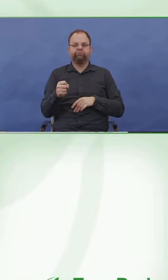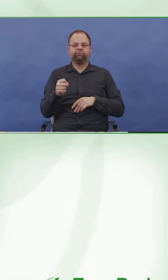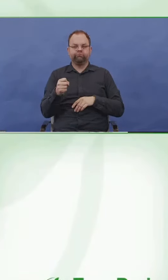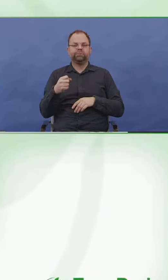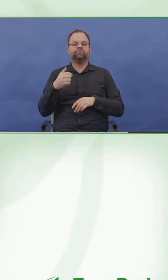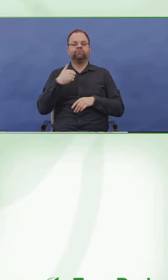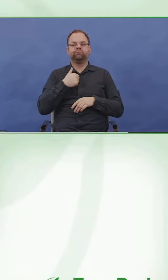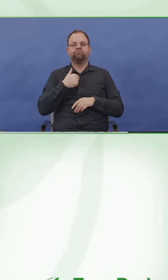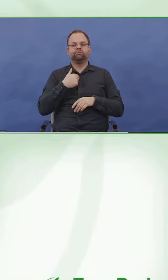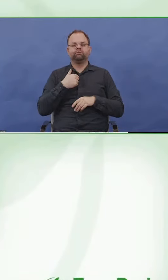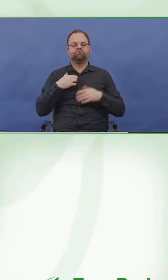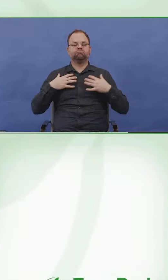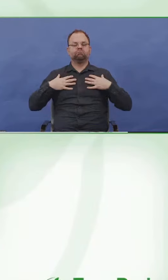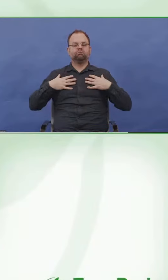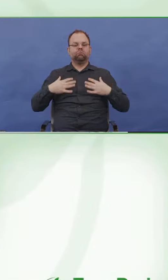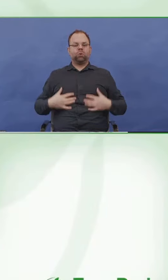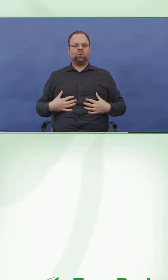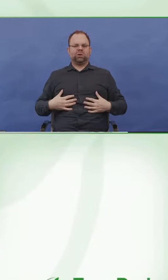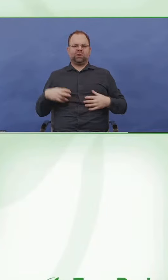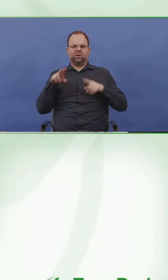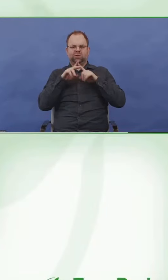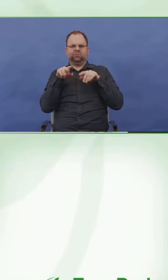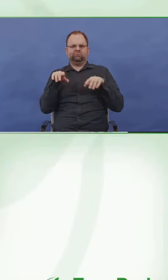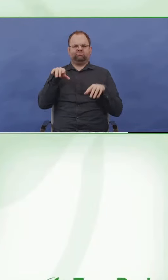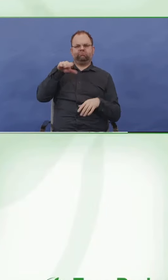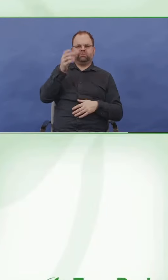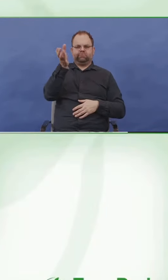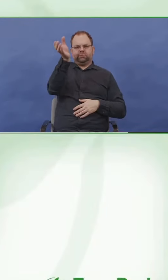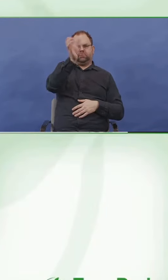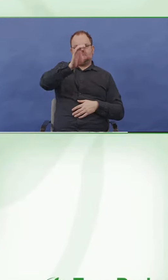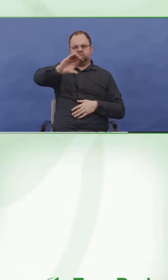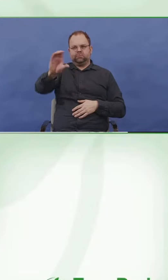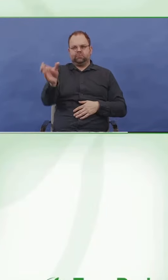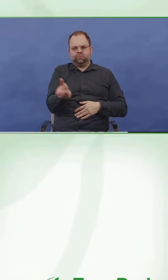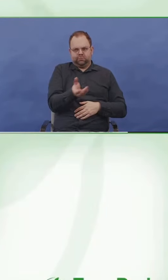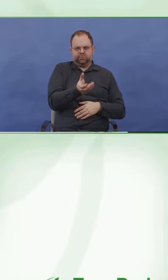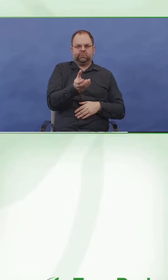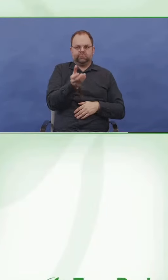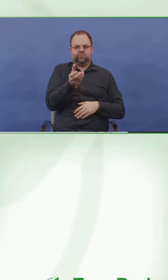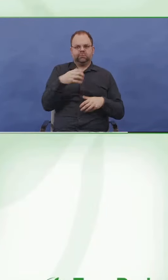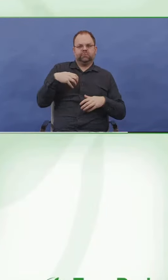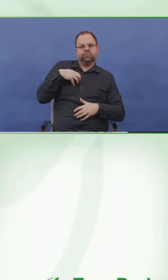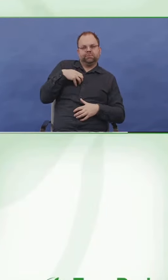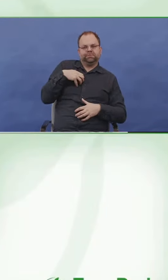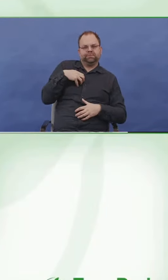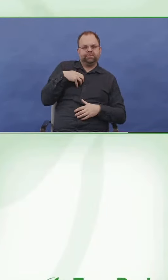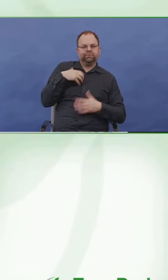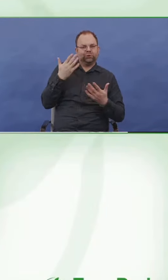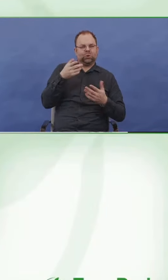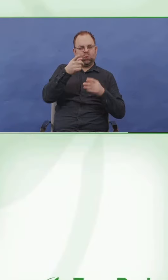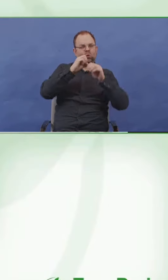and a lot of colleagues here, I'm fantastic to be around so many nice